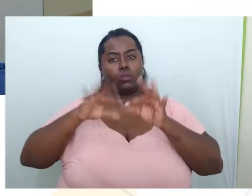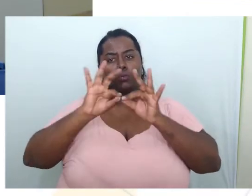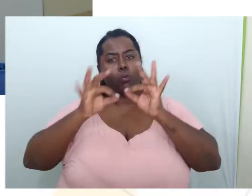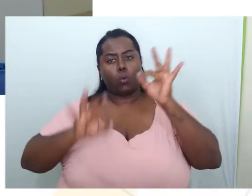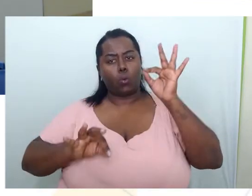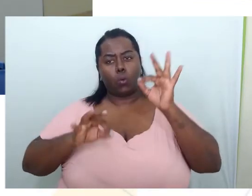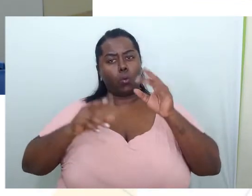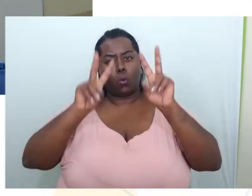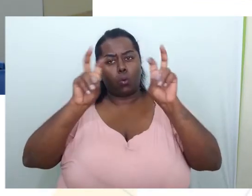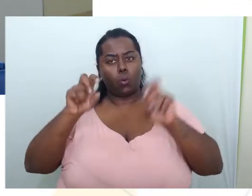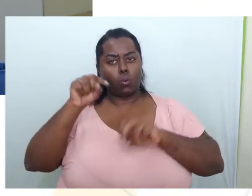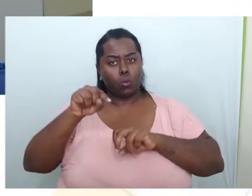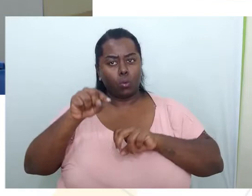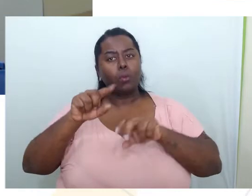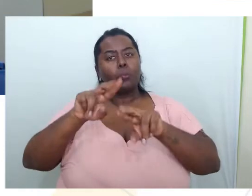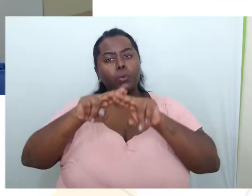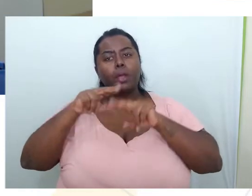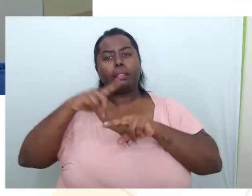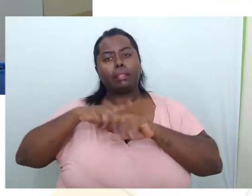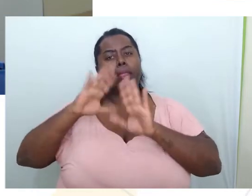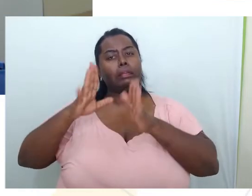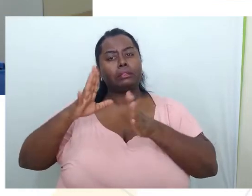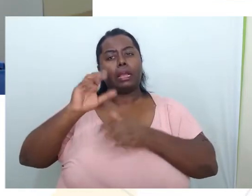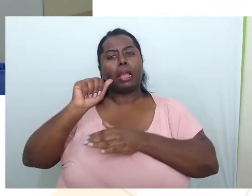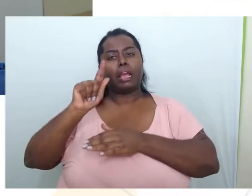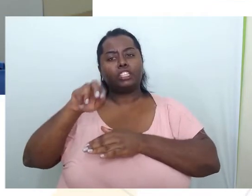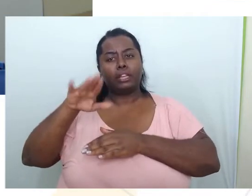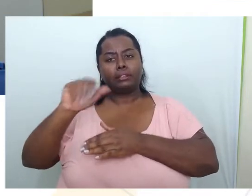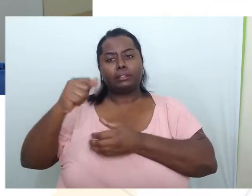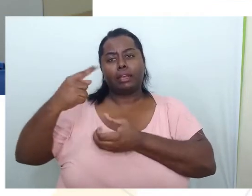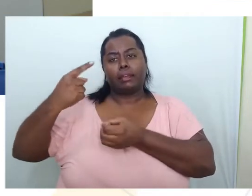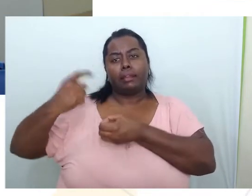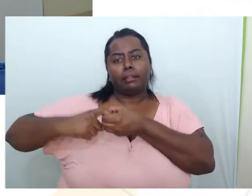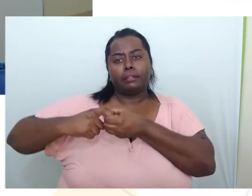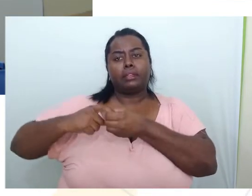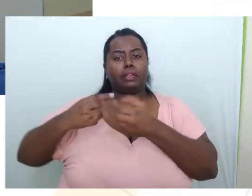because their accrediting agencies so the the the professional accounting